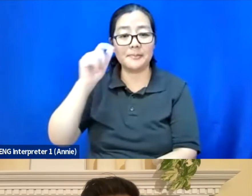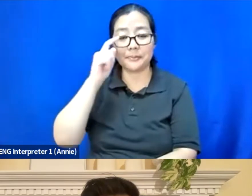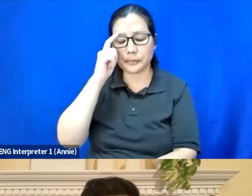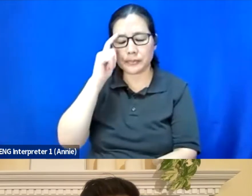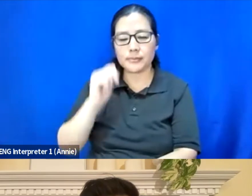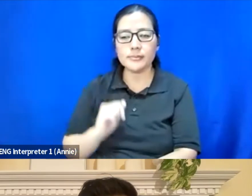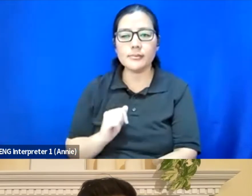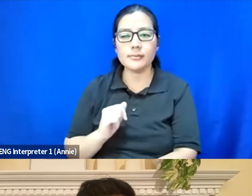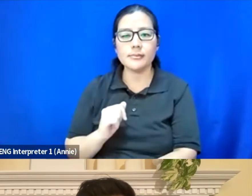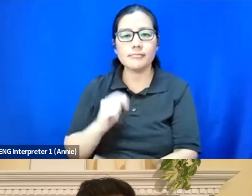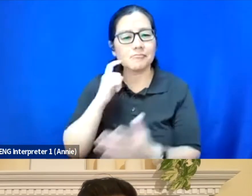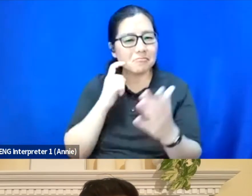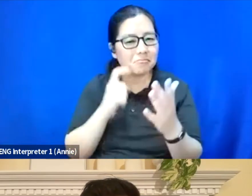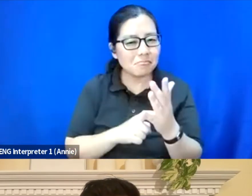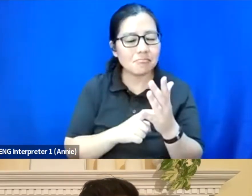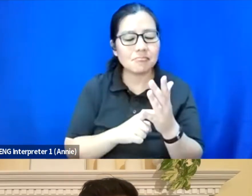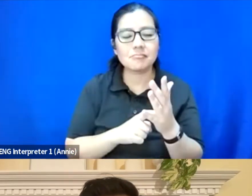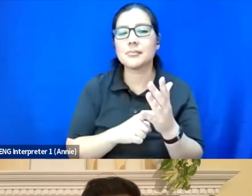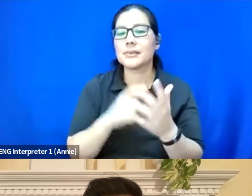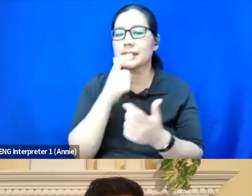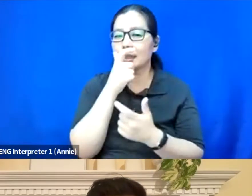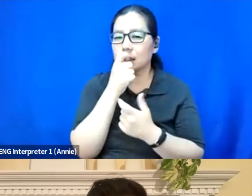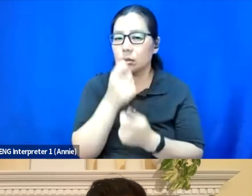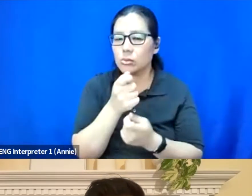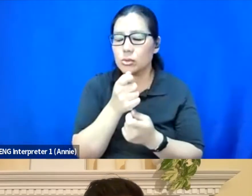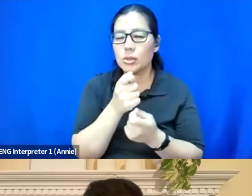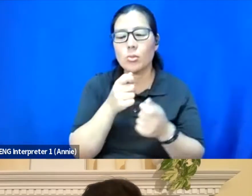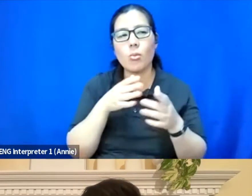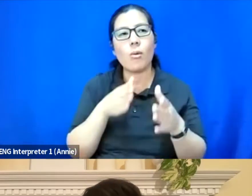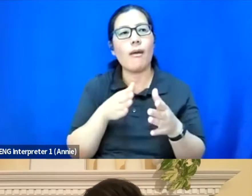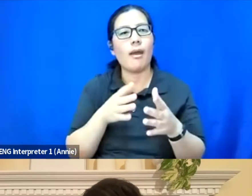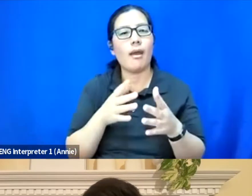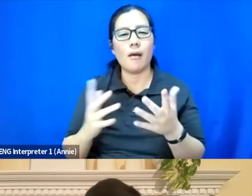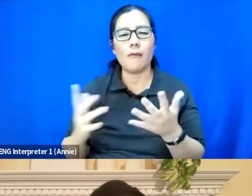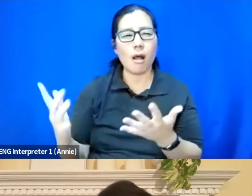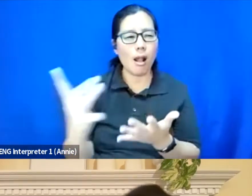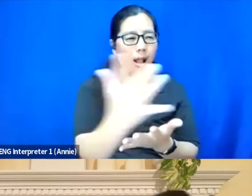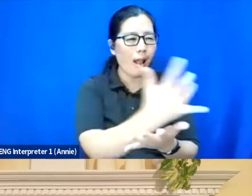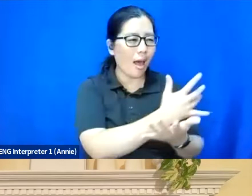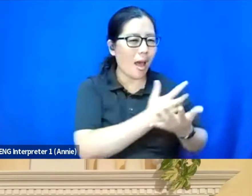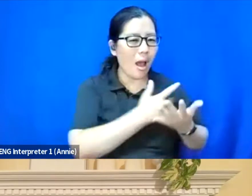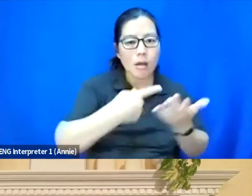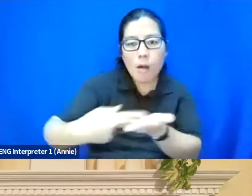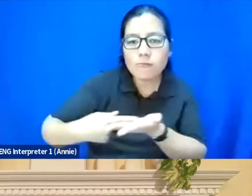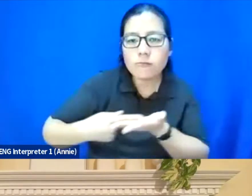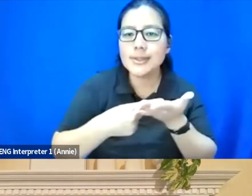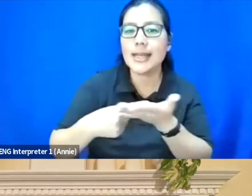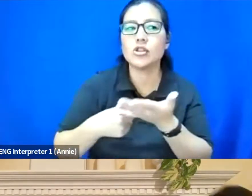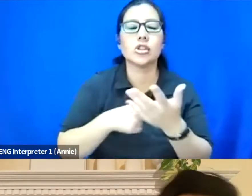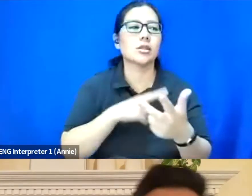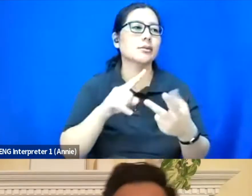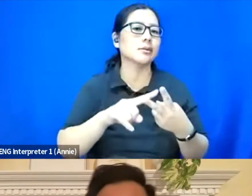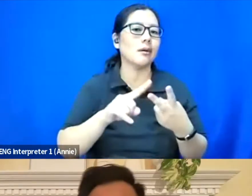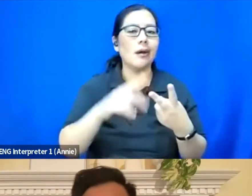and so it was just gaiting through those memories and trying to put them together as essays.